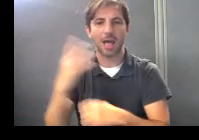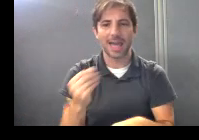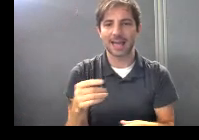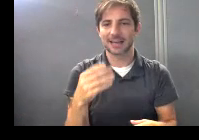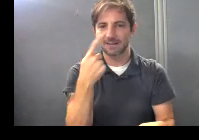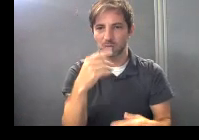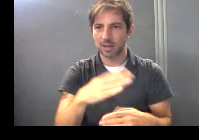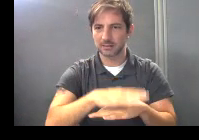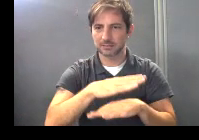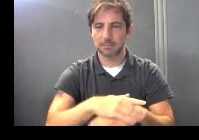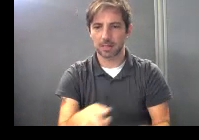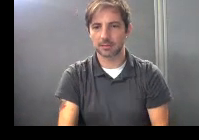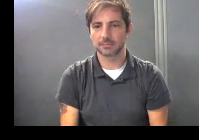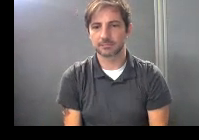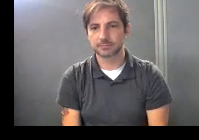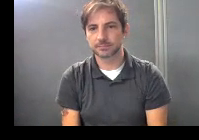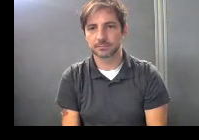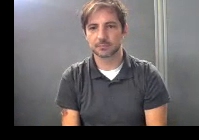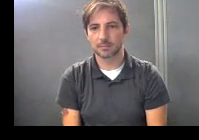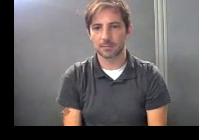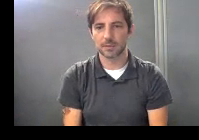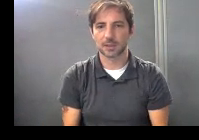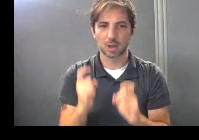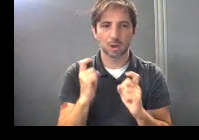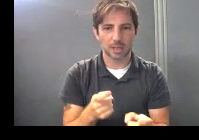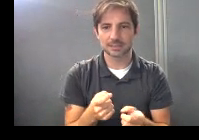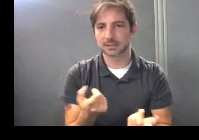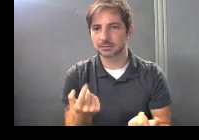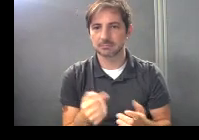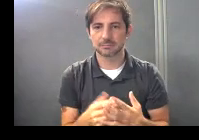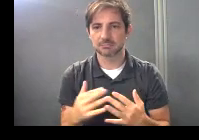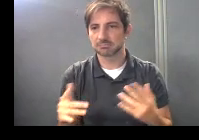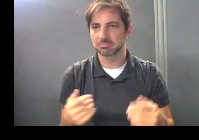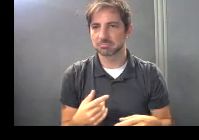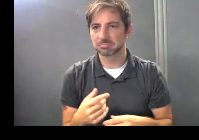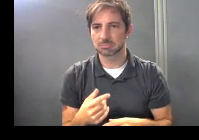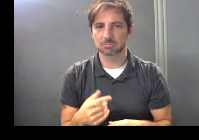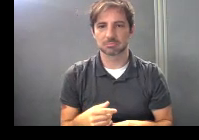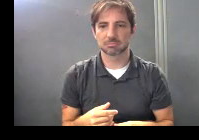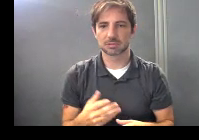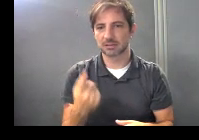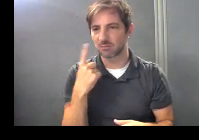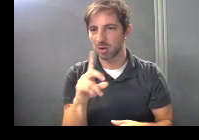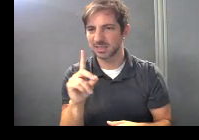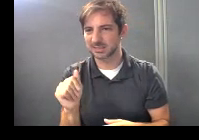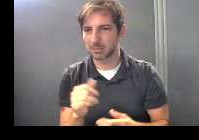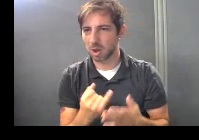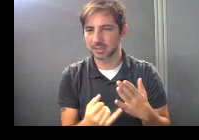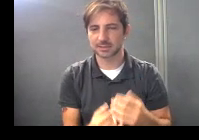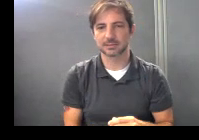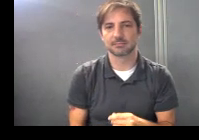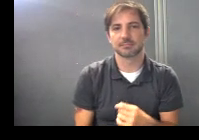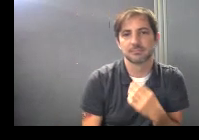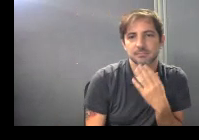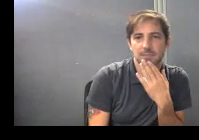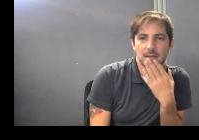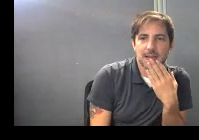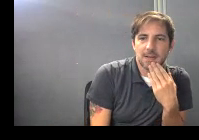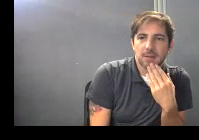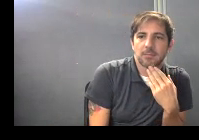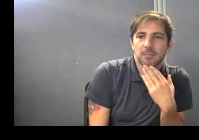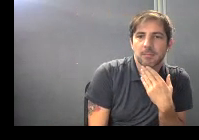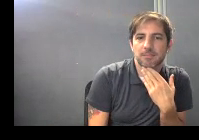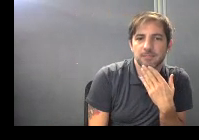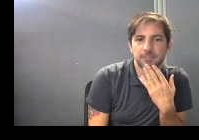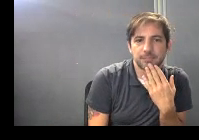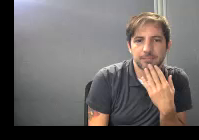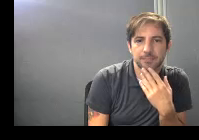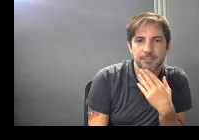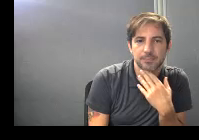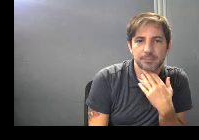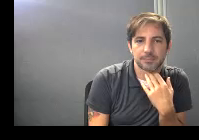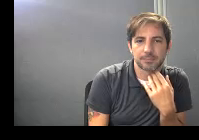IT HAS THE ARTIST RESIDENCY FOR DISABLED ARTISTS. I'M GOING TO SHIFT NOW TO TALK A BIT ABOUT